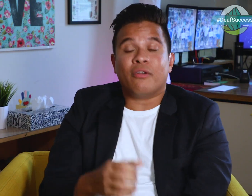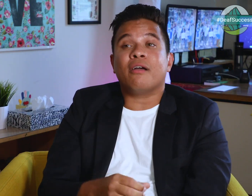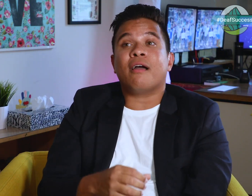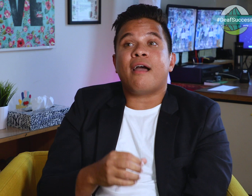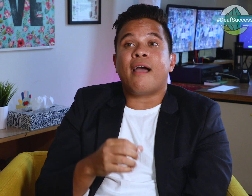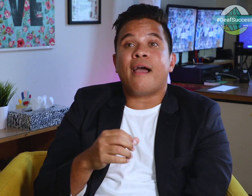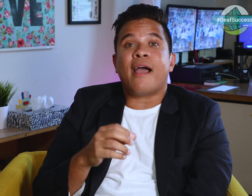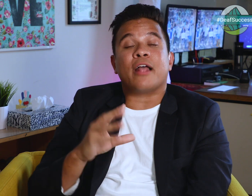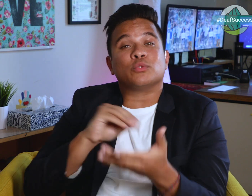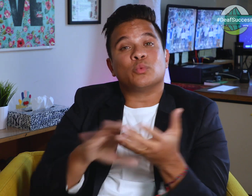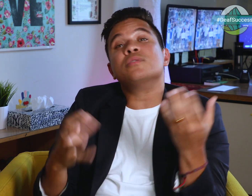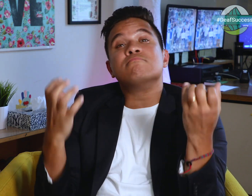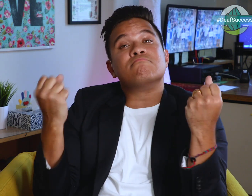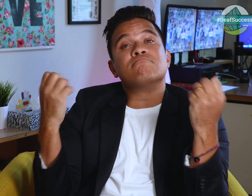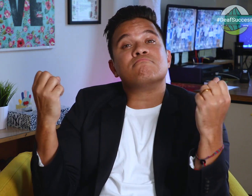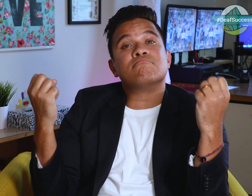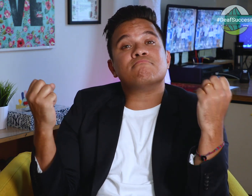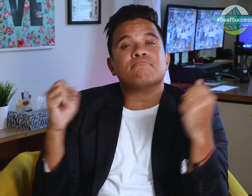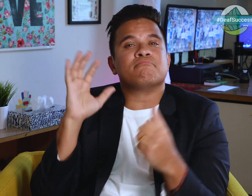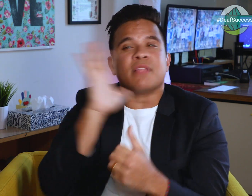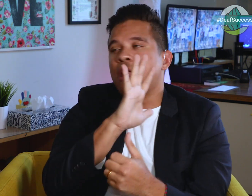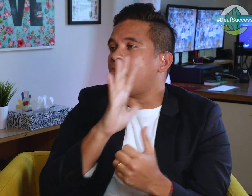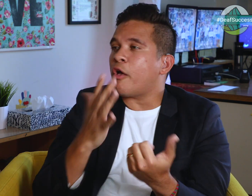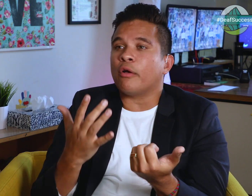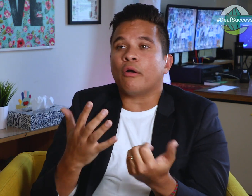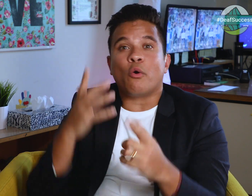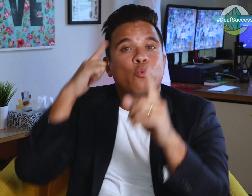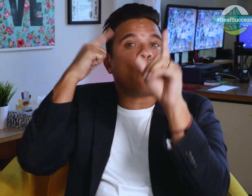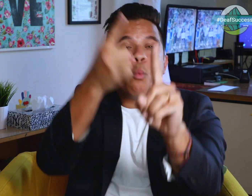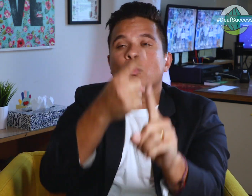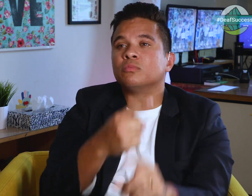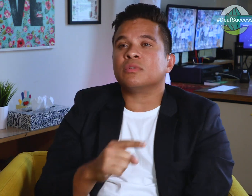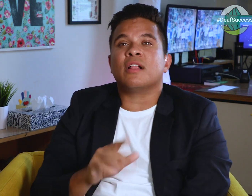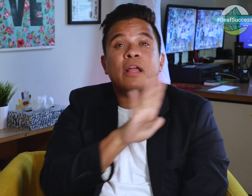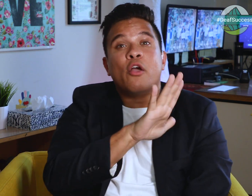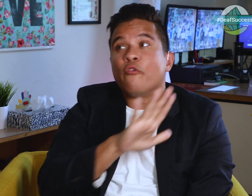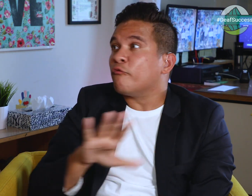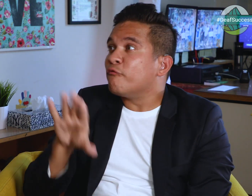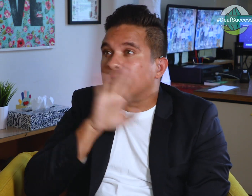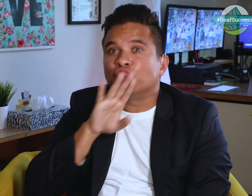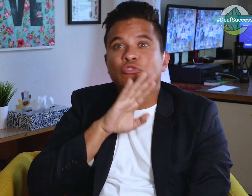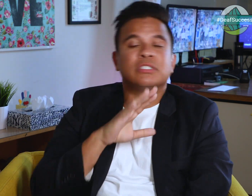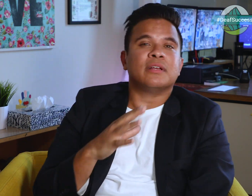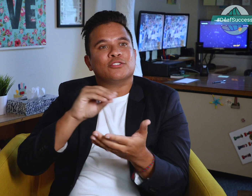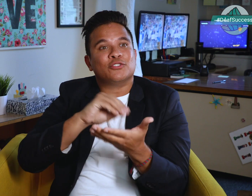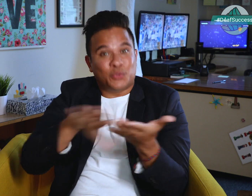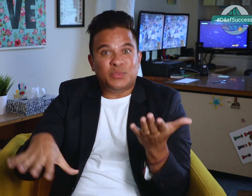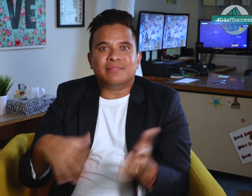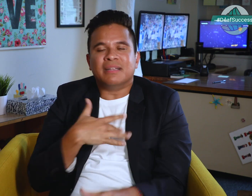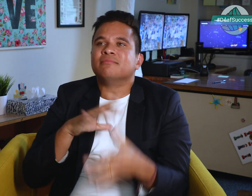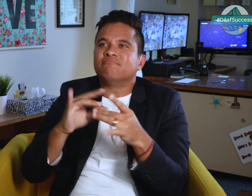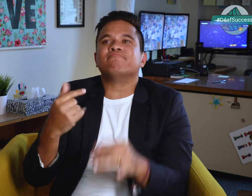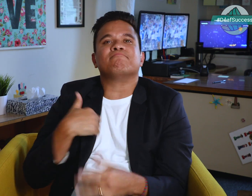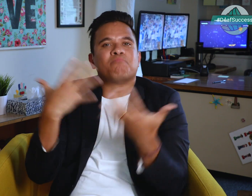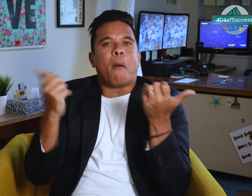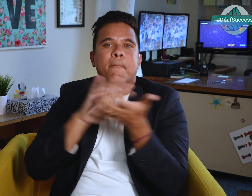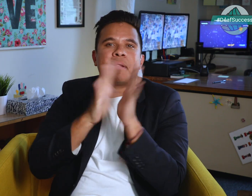and parents with an interpreter present. The student may communicate their goals and frustrations. The student typically shares what